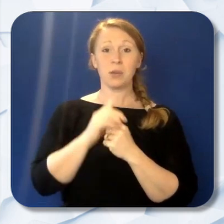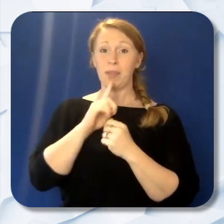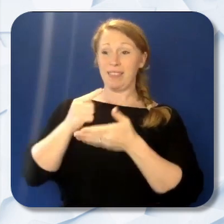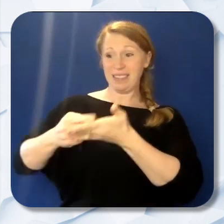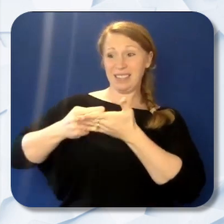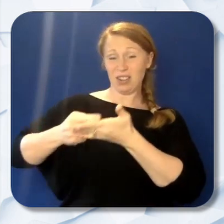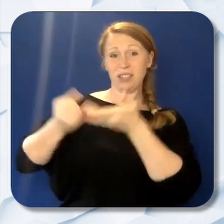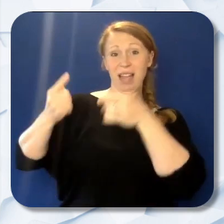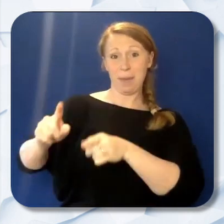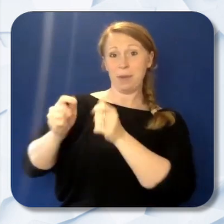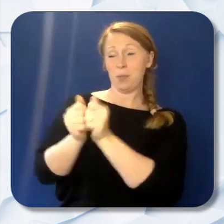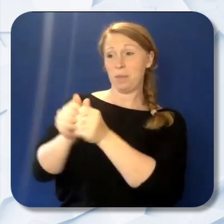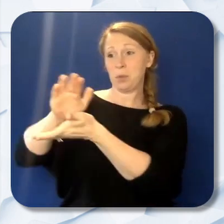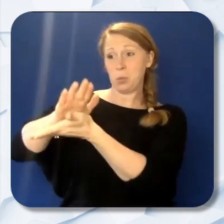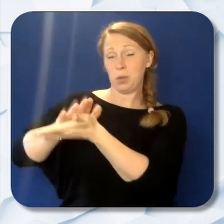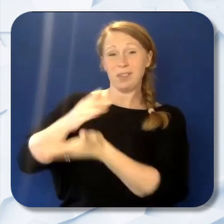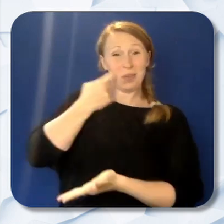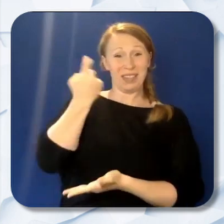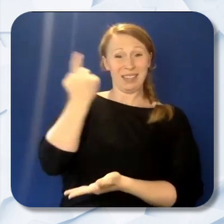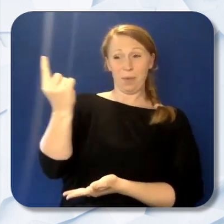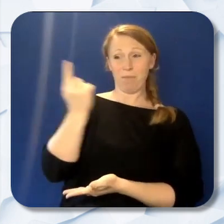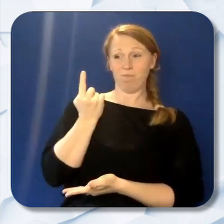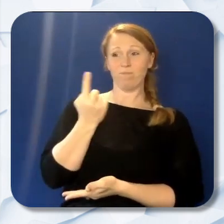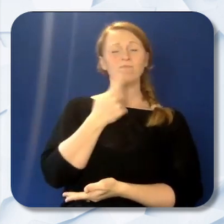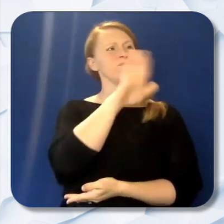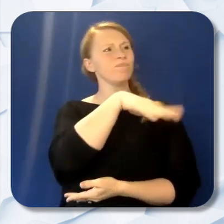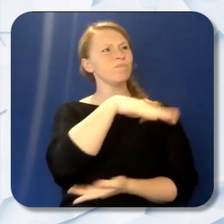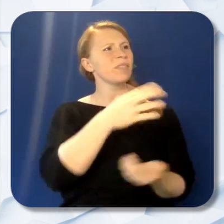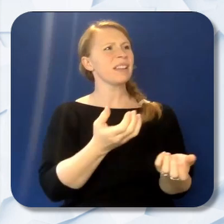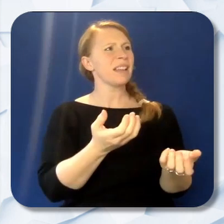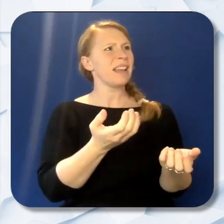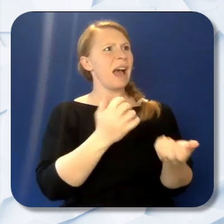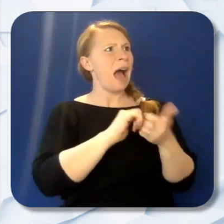asked recently. You know How much more can we ask schools to do as it relates